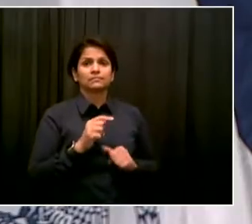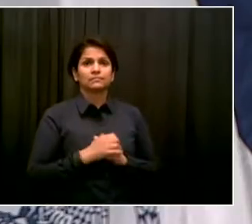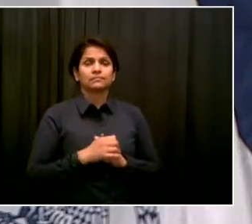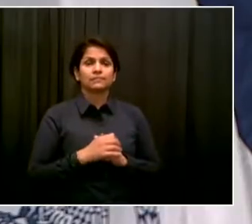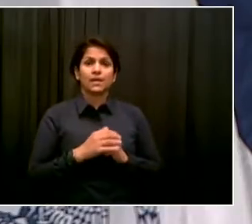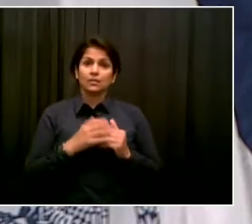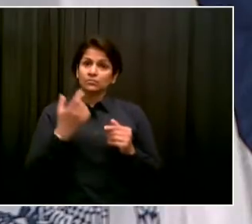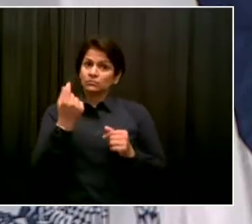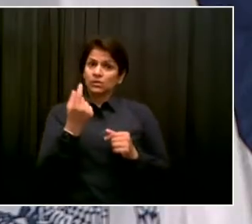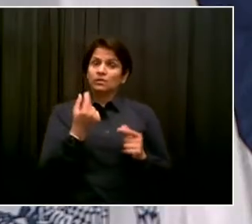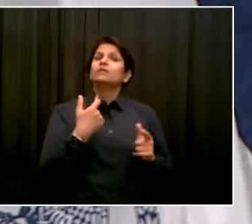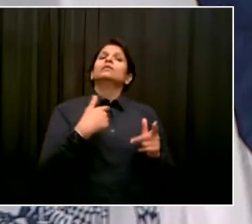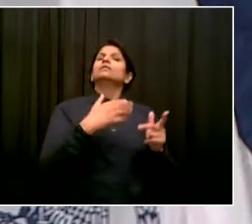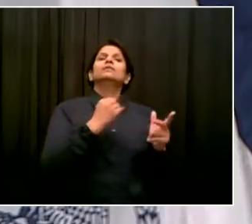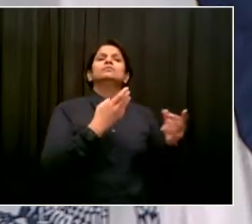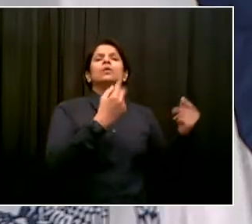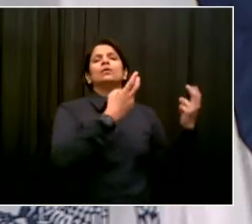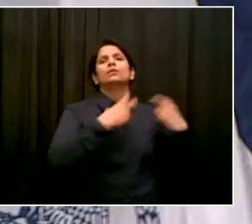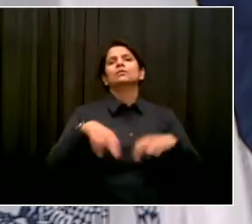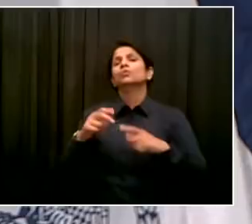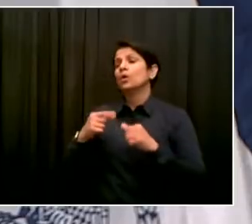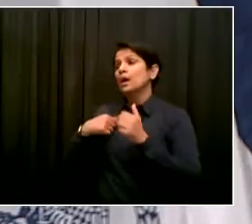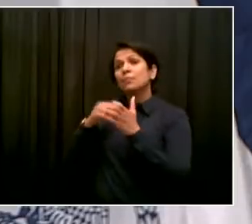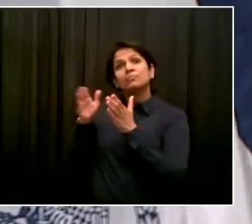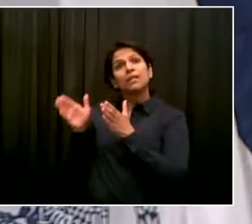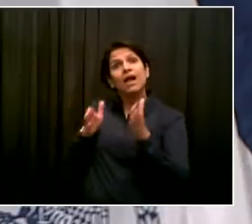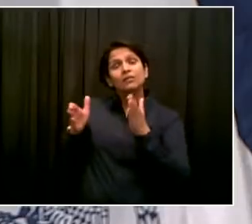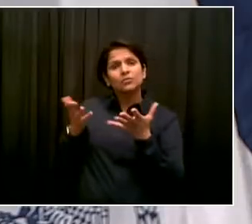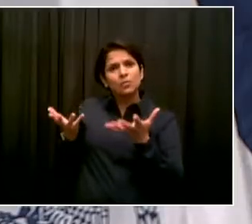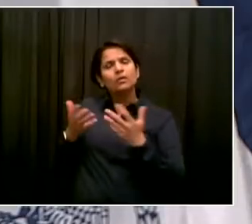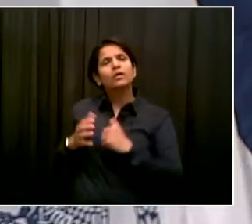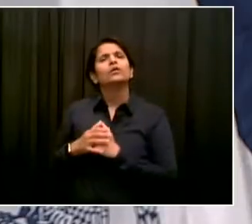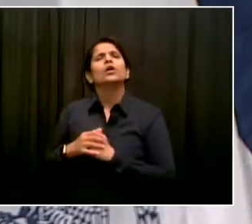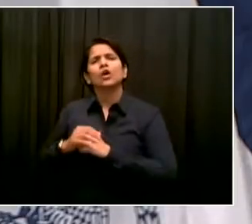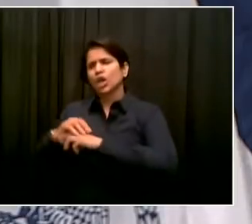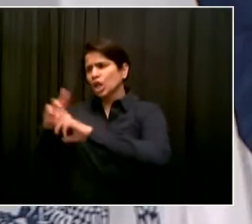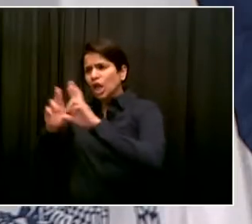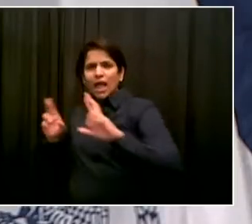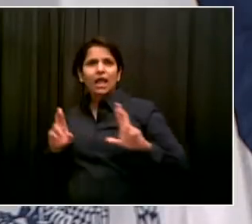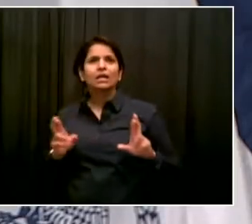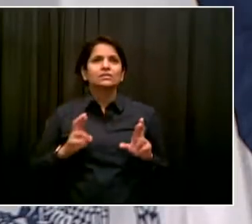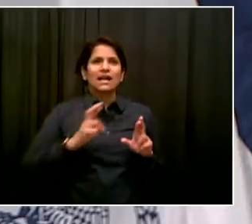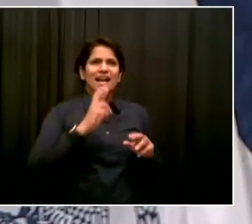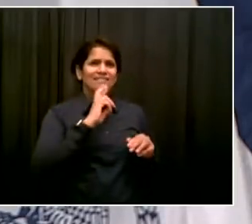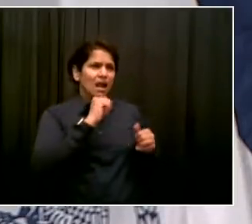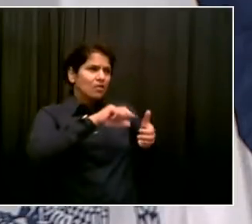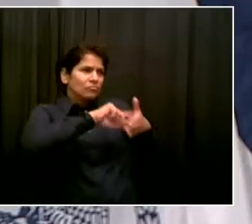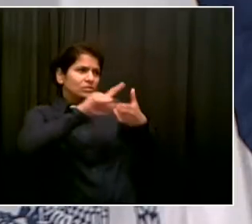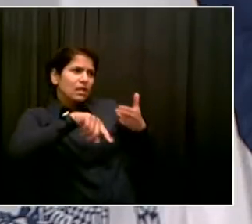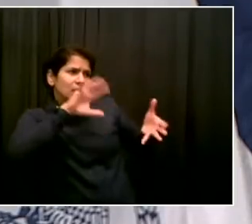UNCACEPBLTAEND A THERE HAS TO BE